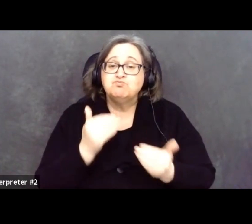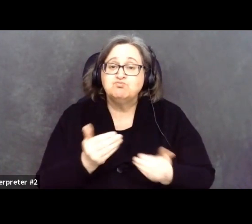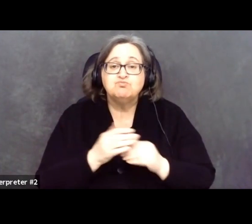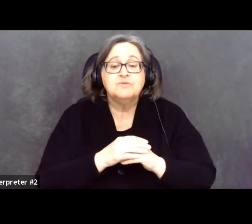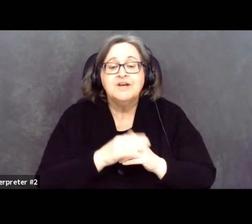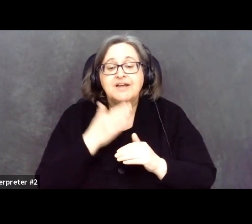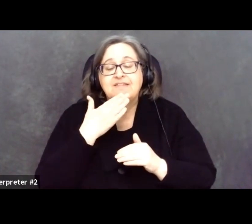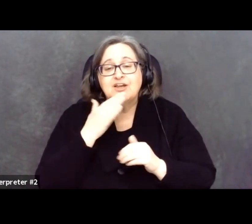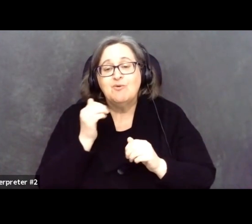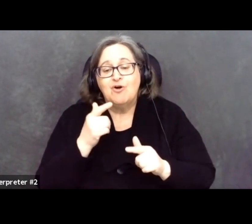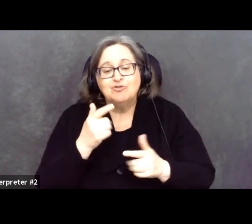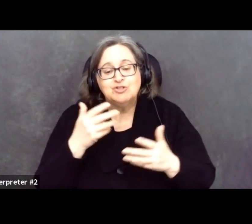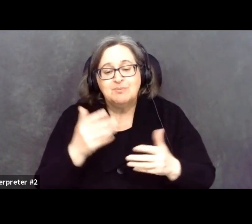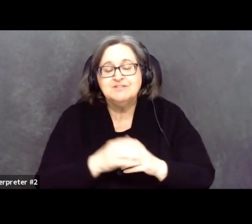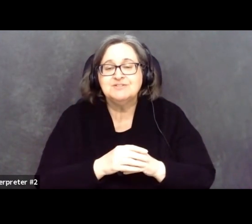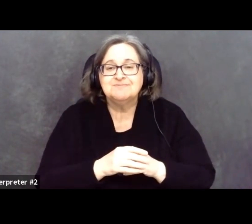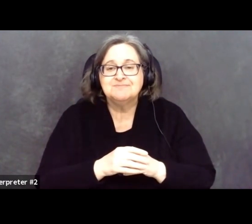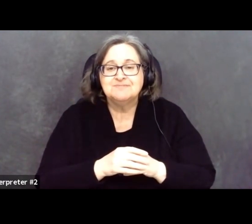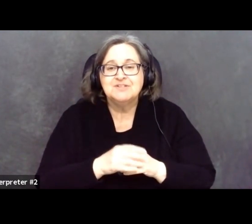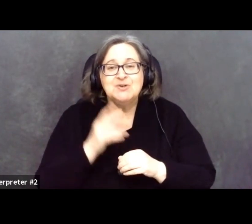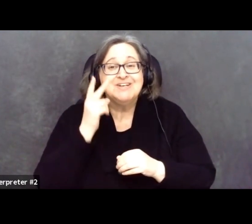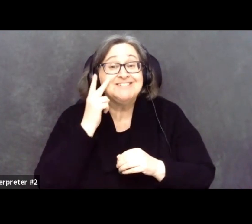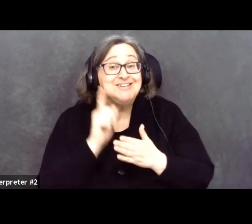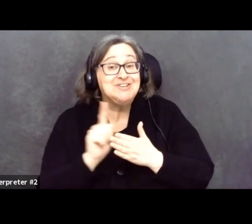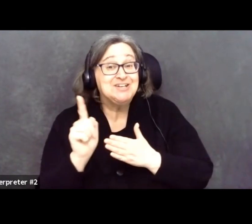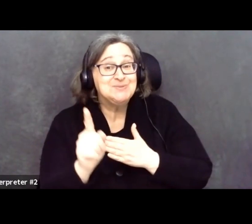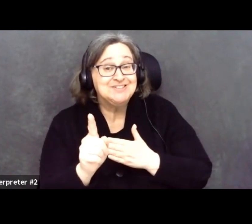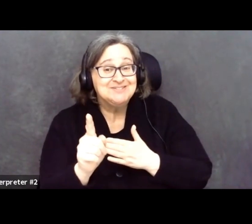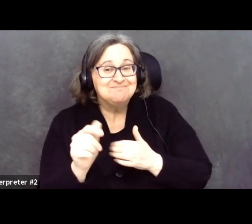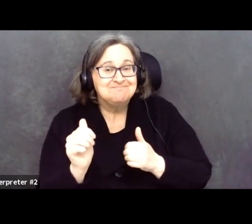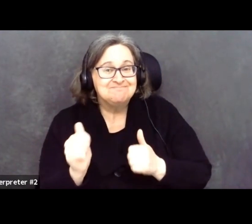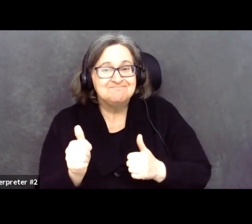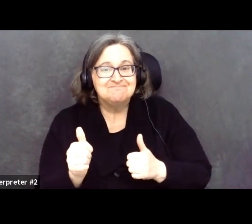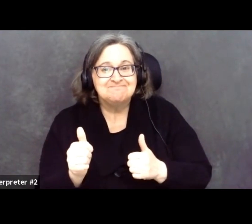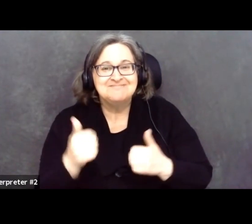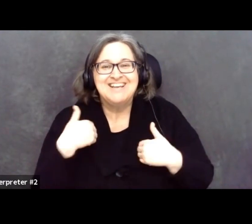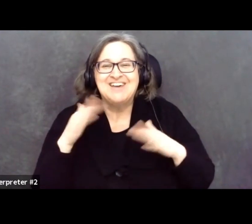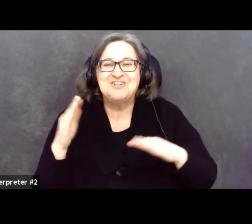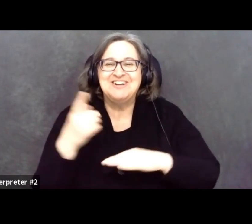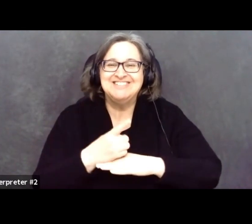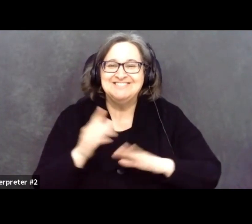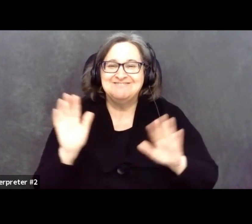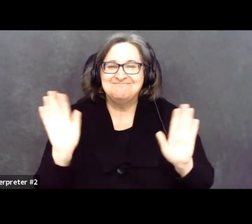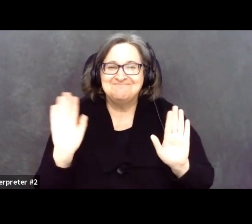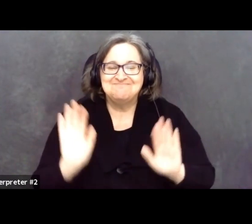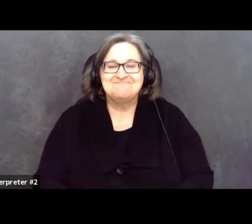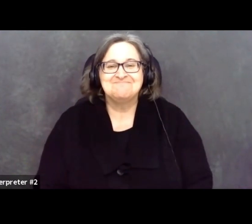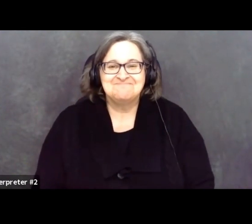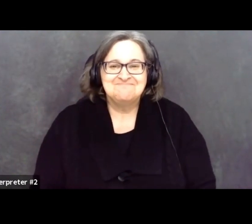Thank you all so much. We'll see you next week. Have a great day!